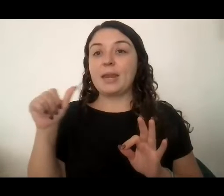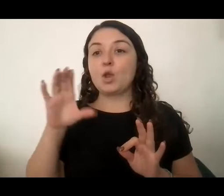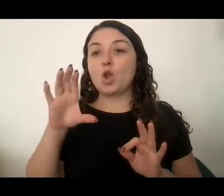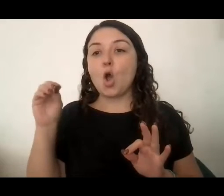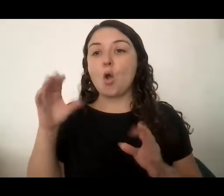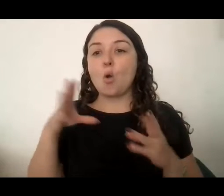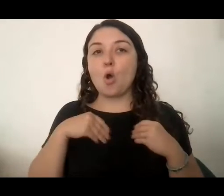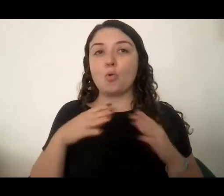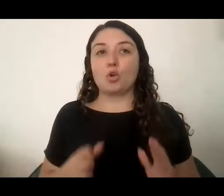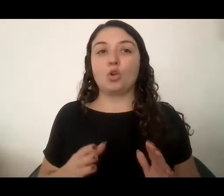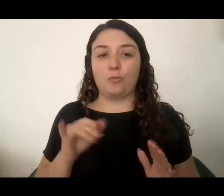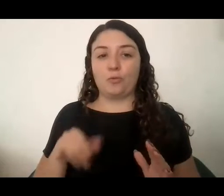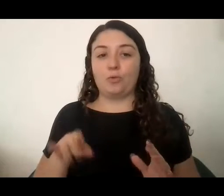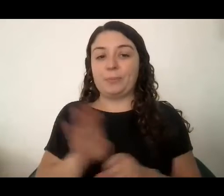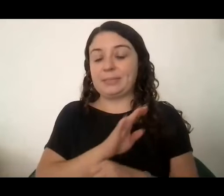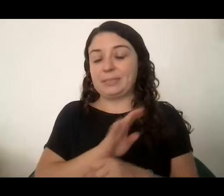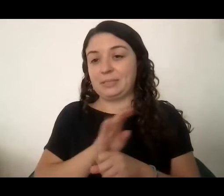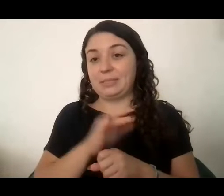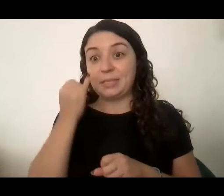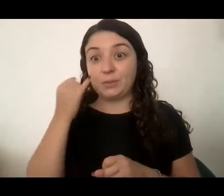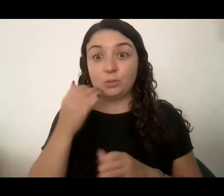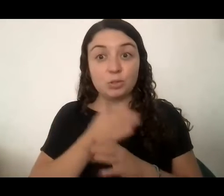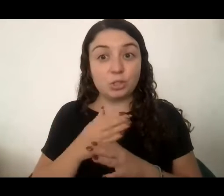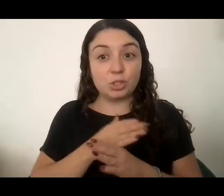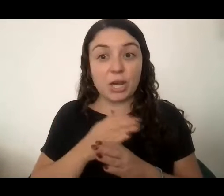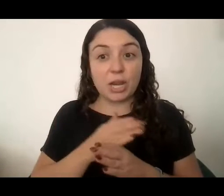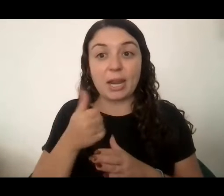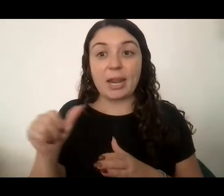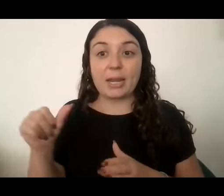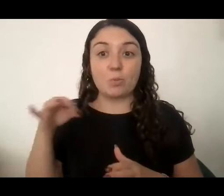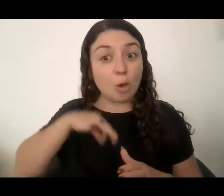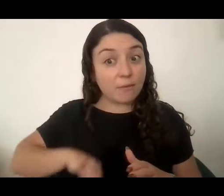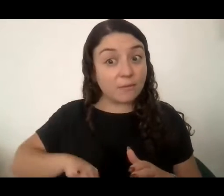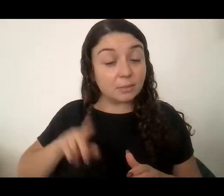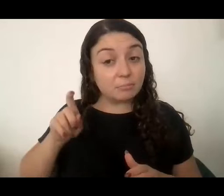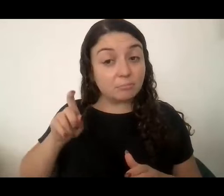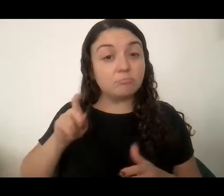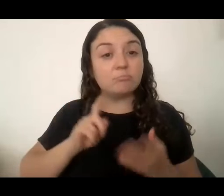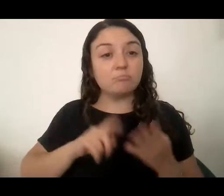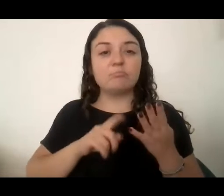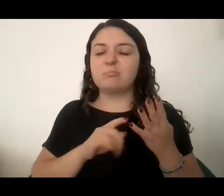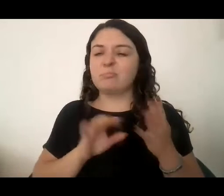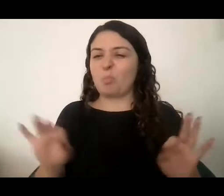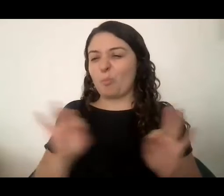in the business and if you share in any of the profits. And that's important for them to know